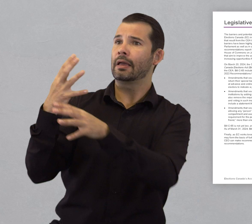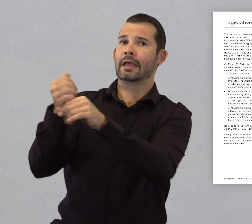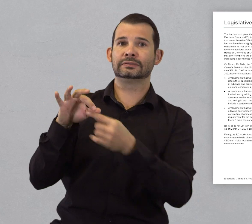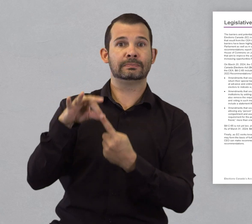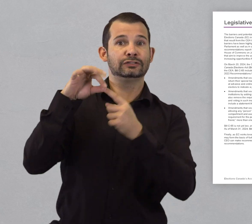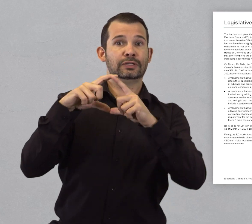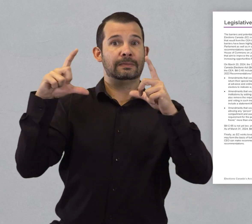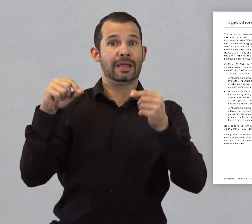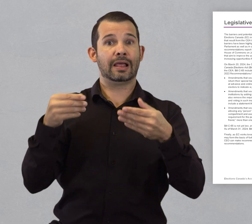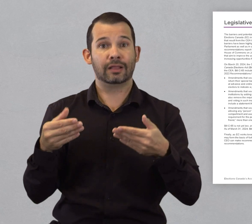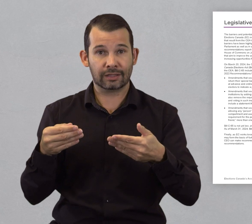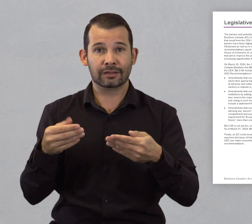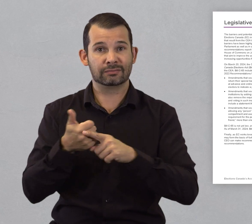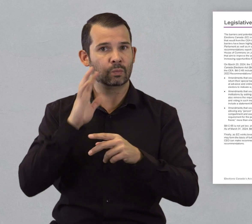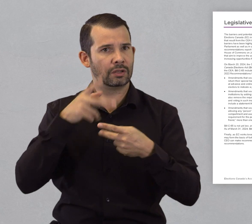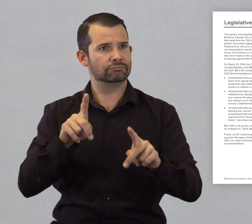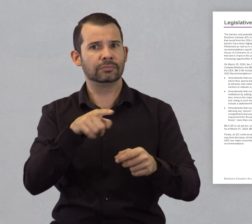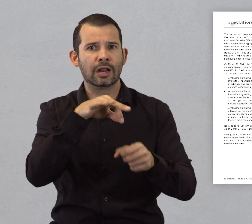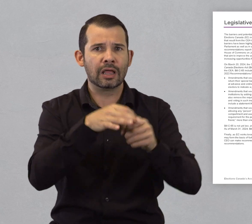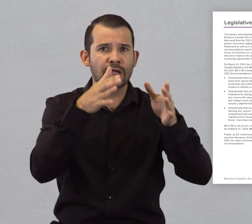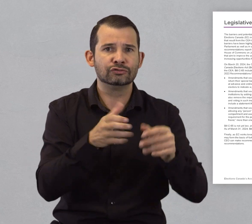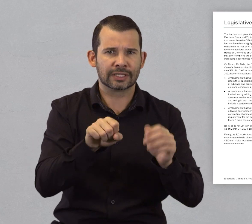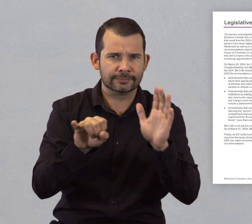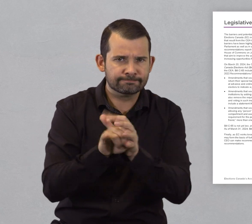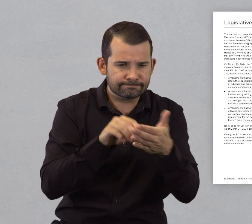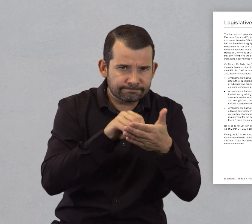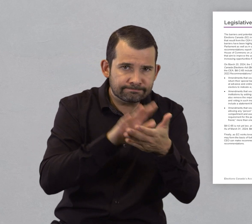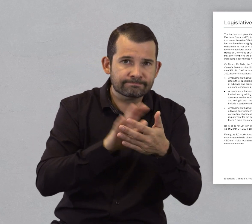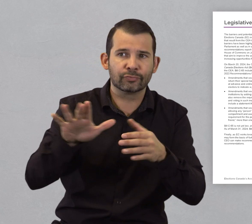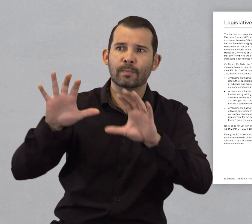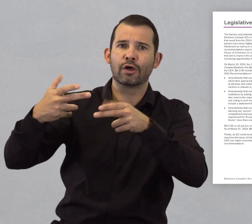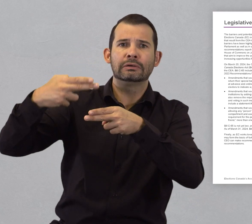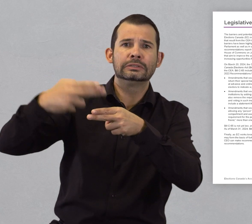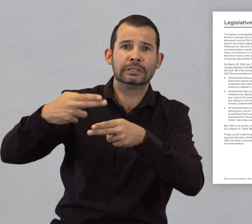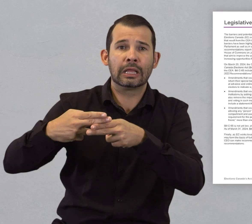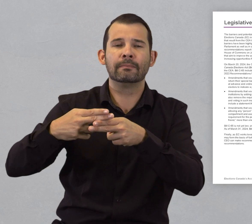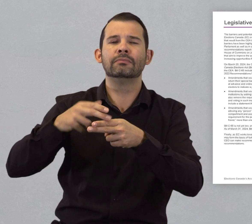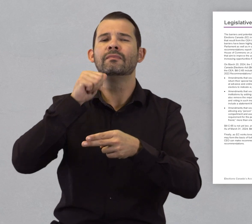for a special ballot, and would also allow electors to indicate a party’s name rather